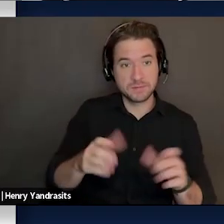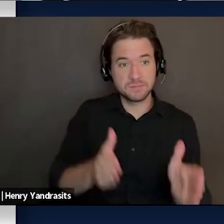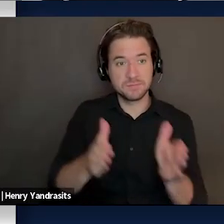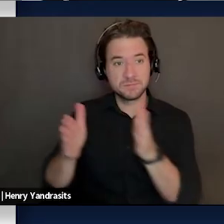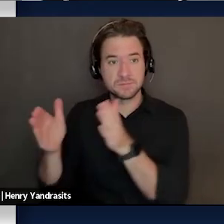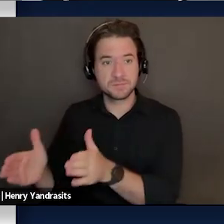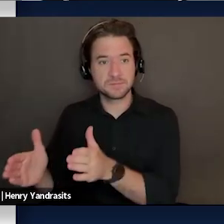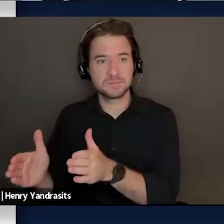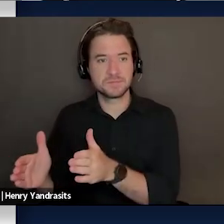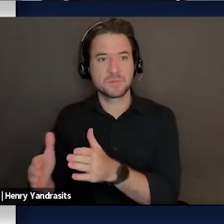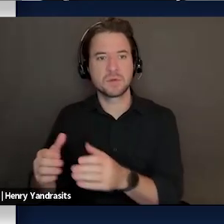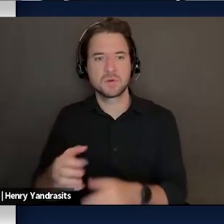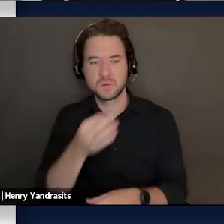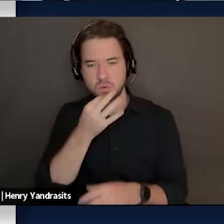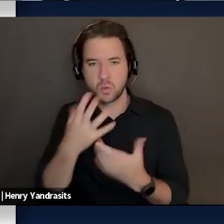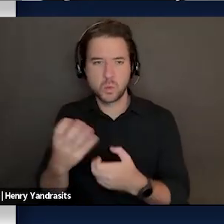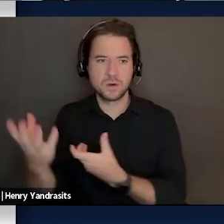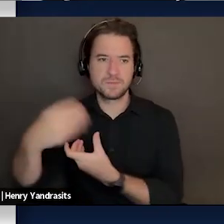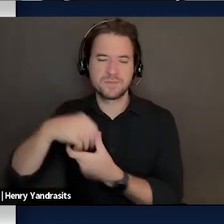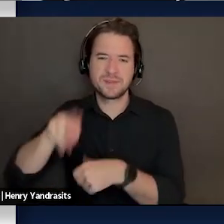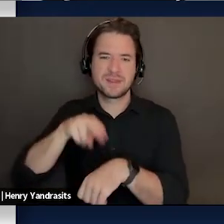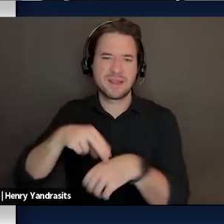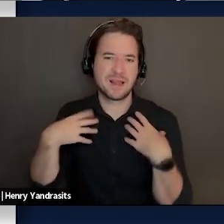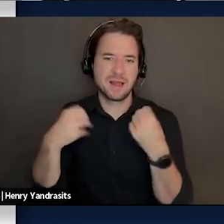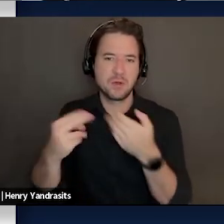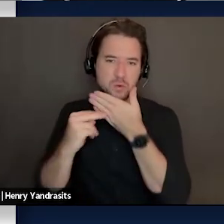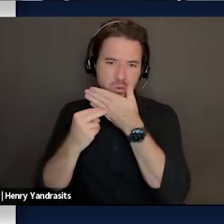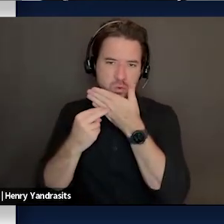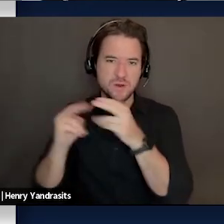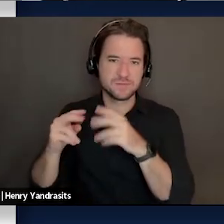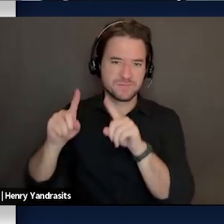And we're also looking to include the National Health and Nutrition Examination Survey.